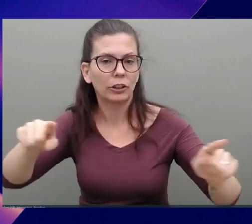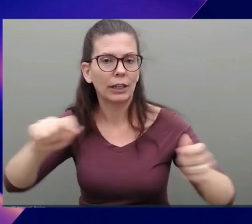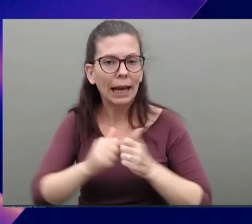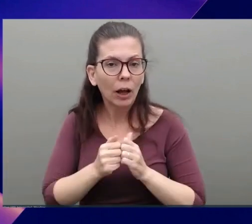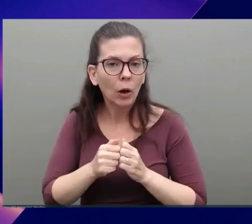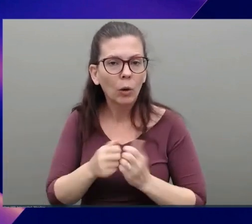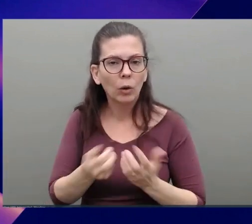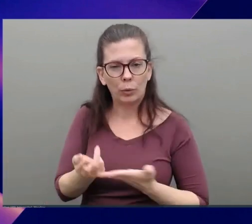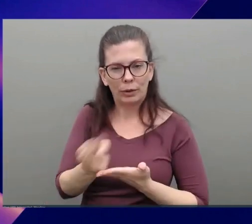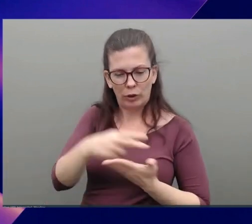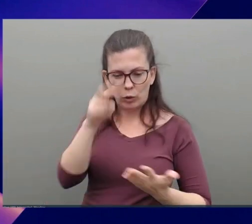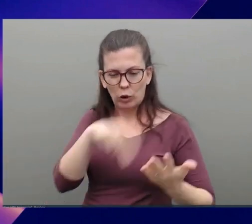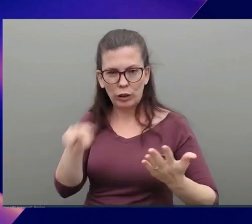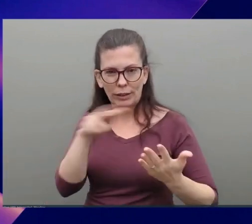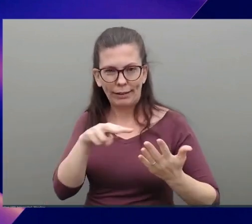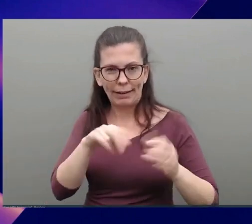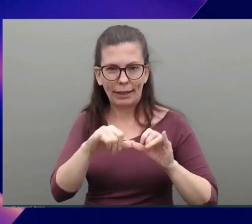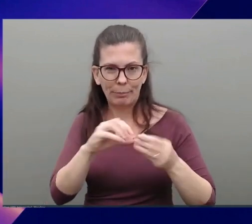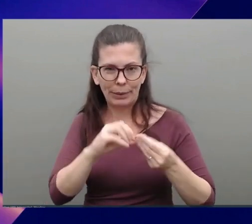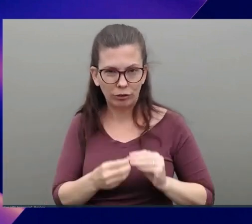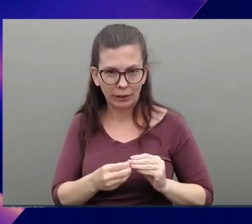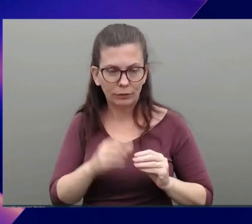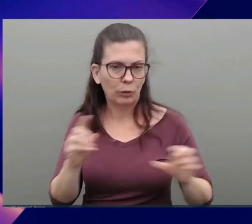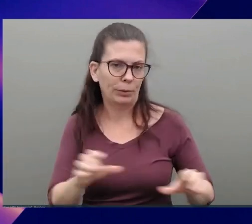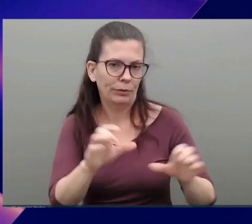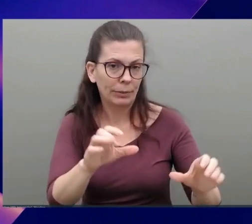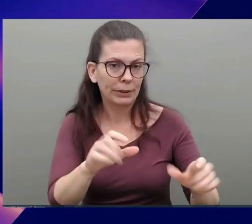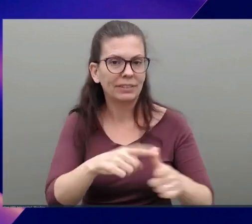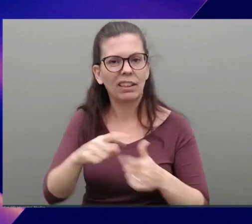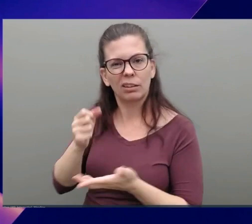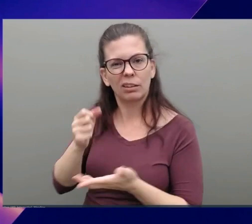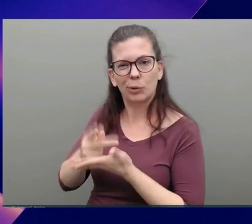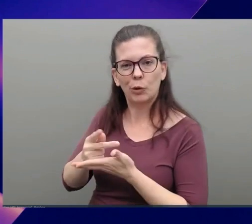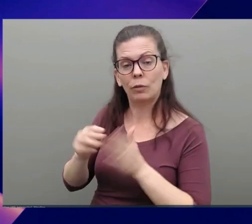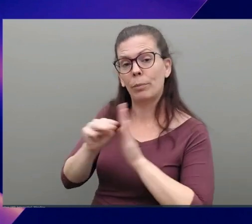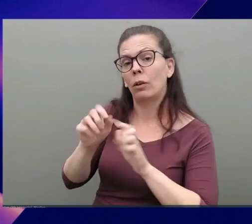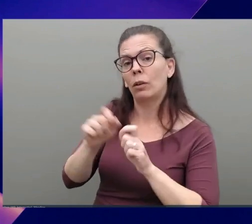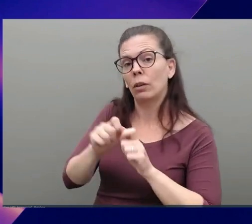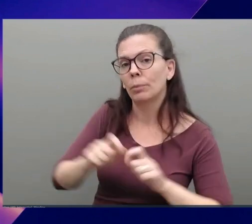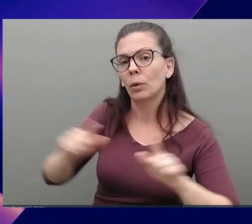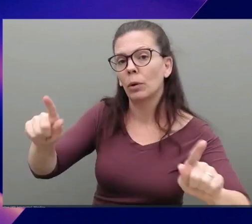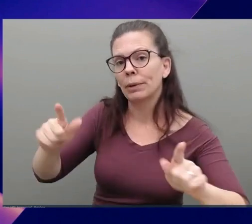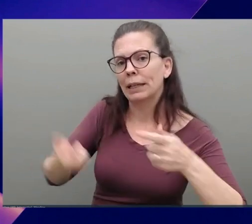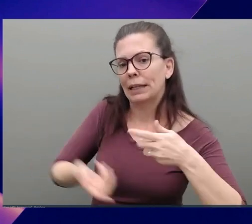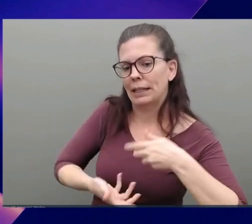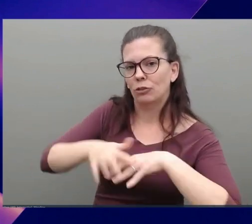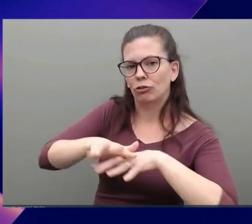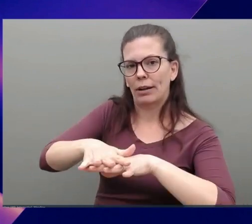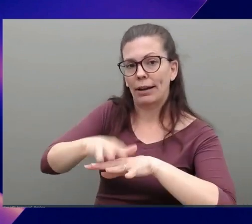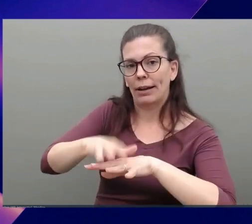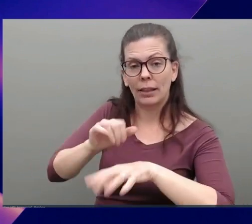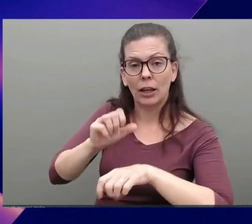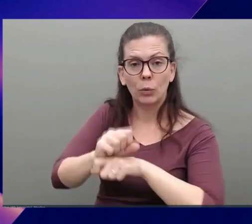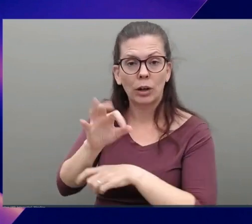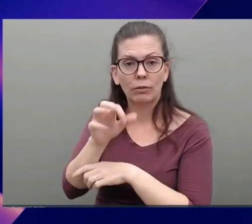Then, they can approve models for deployment and they can integrate this approval workflow with their CI/CD pipelines